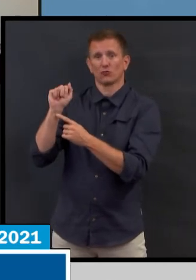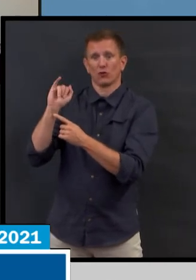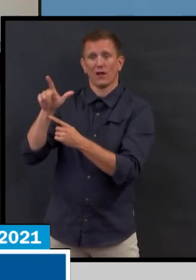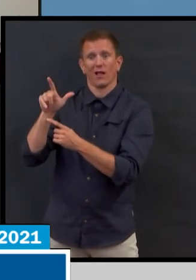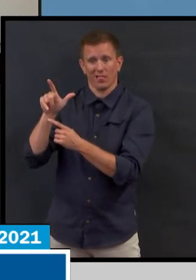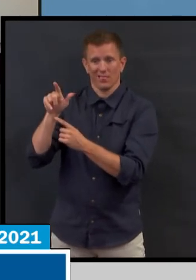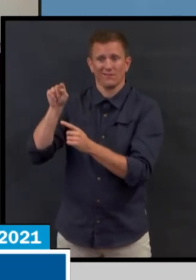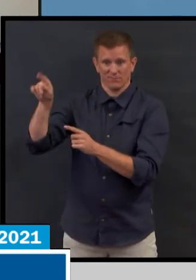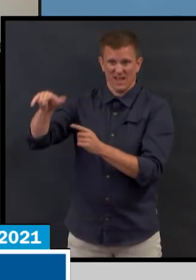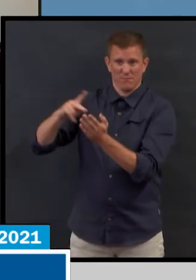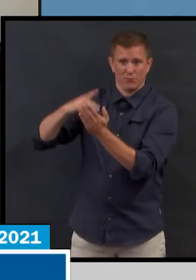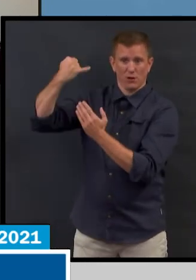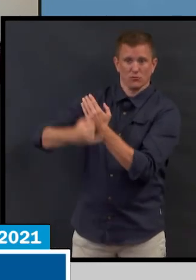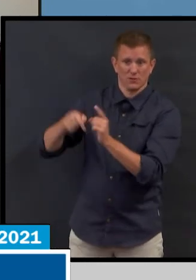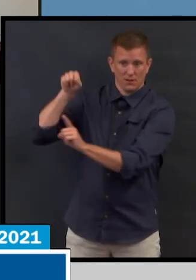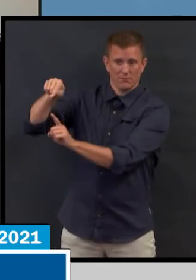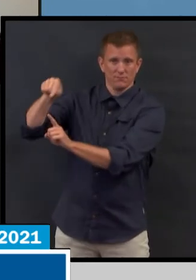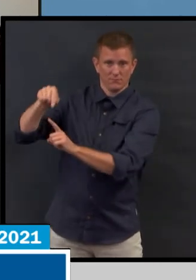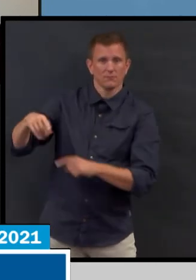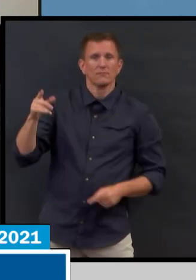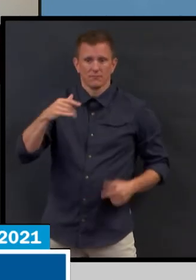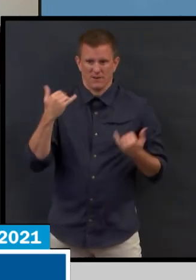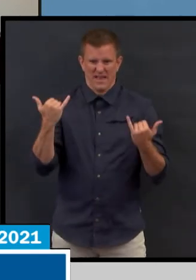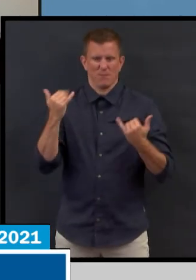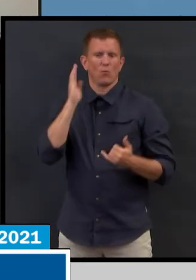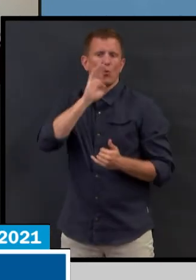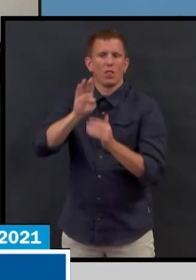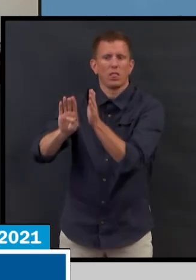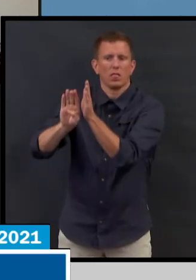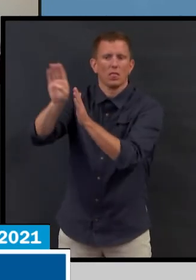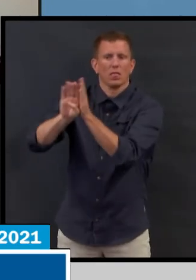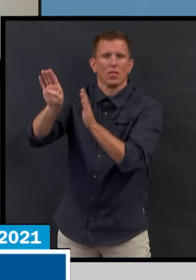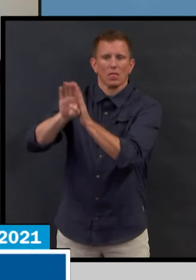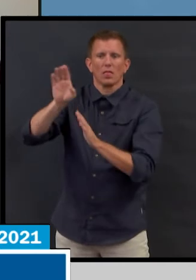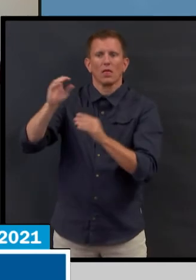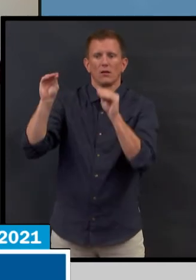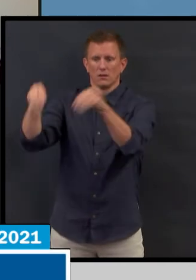on the segments of the trail which are currently unimproved this is a three mile stretch of